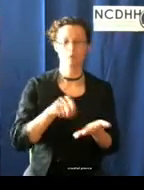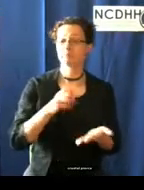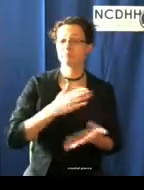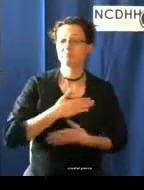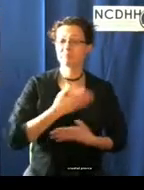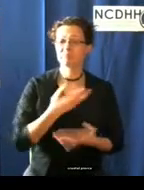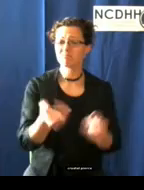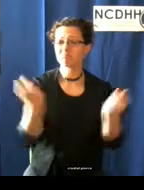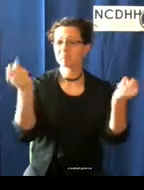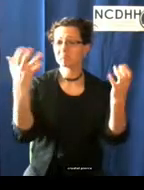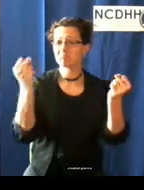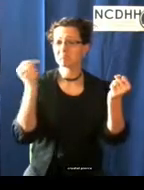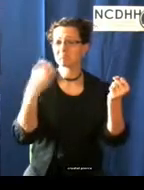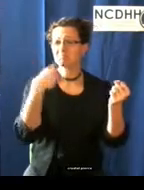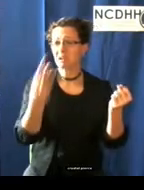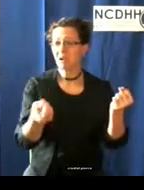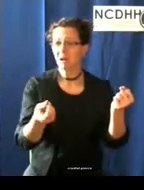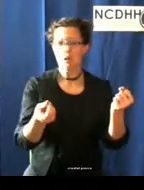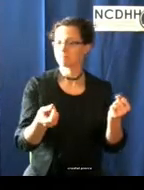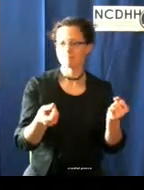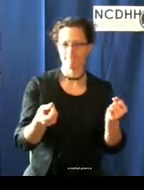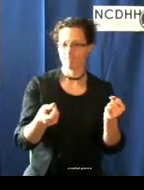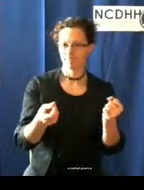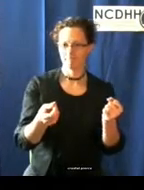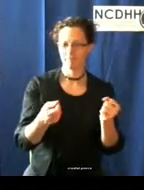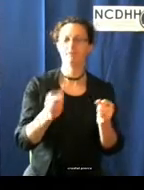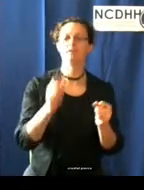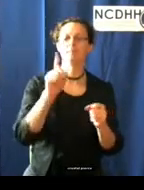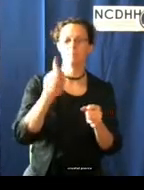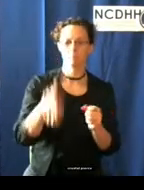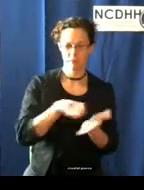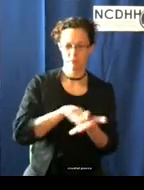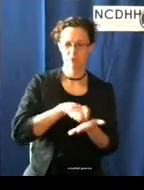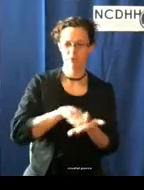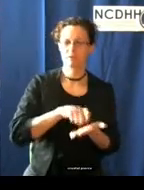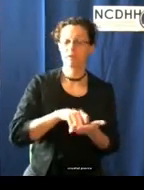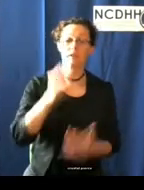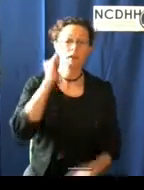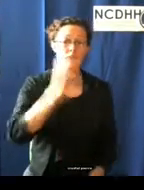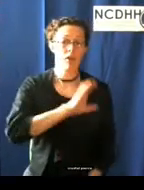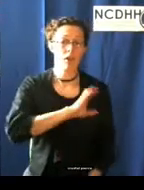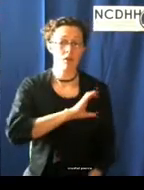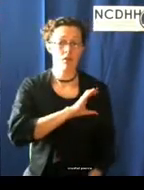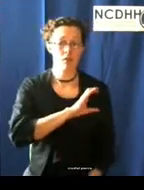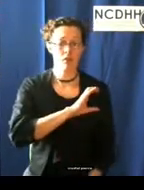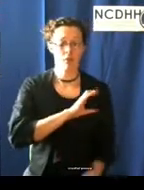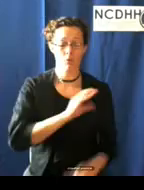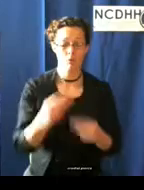NOW IF THE LAW ENFORCEMENT OR OTHERS DO NOT PROVIDE AN INTERPRETER